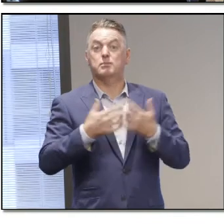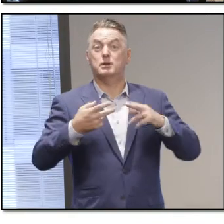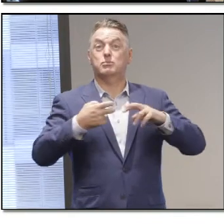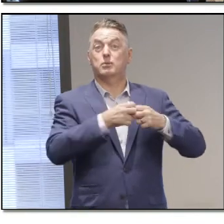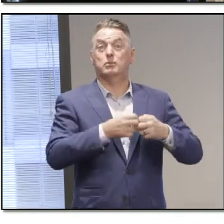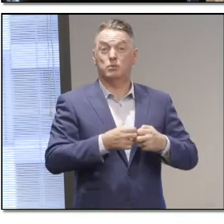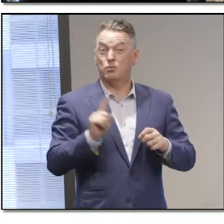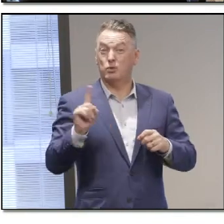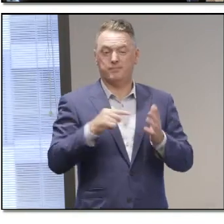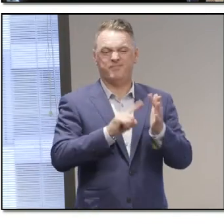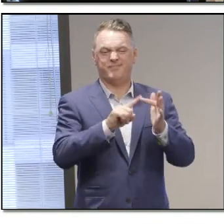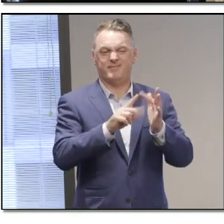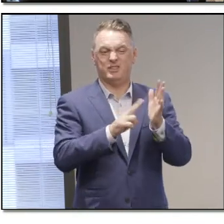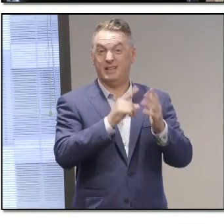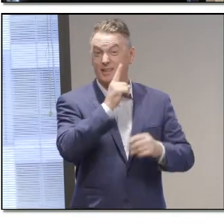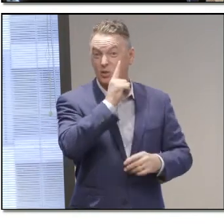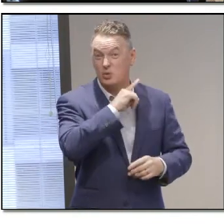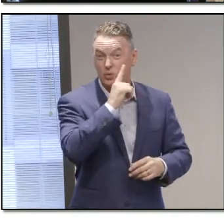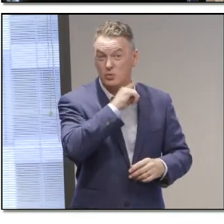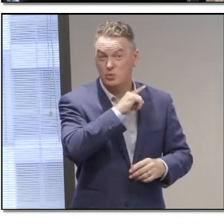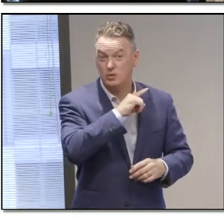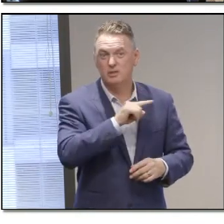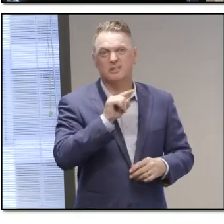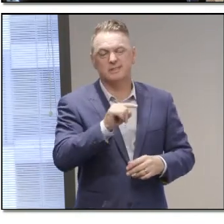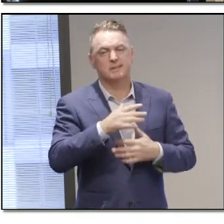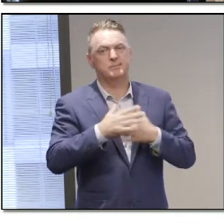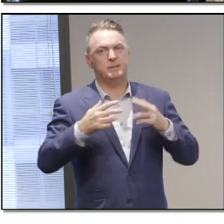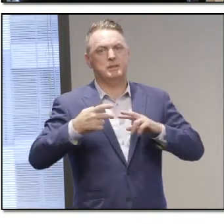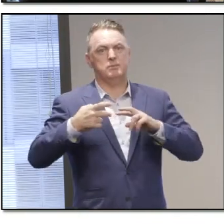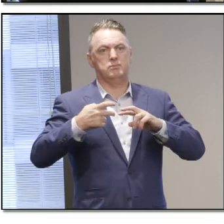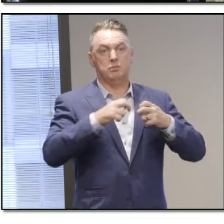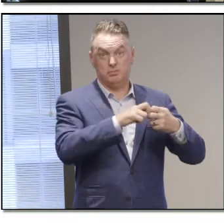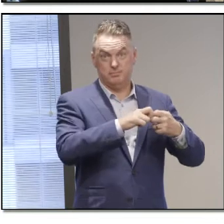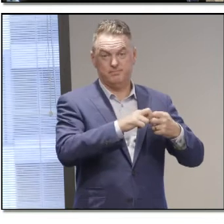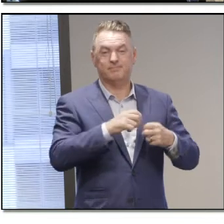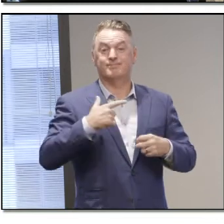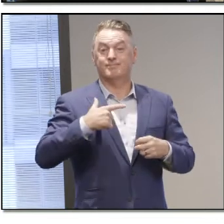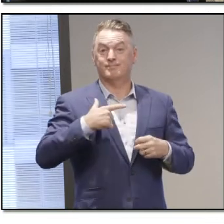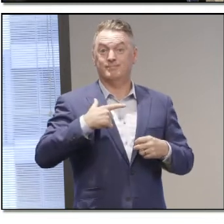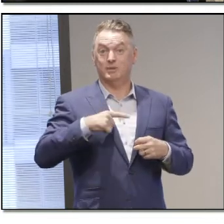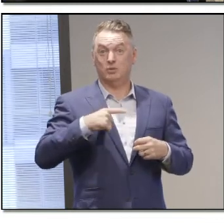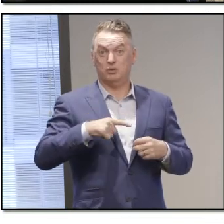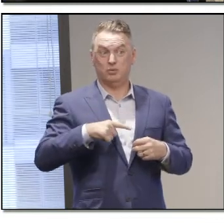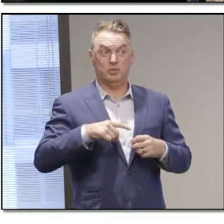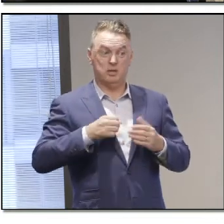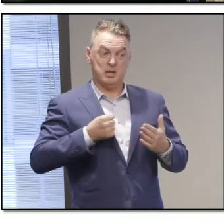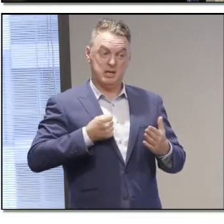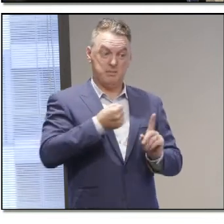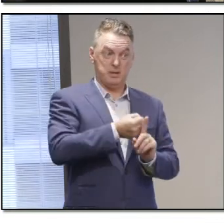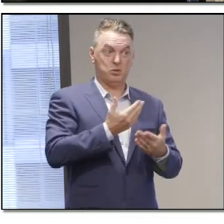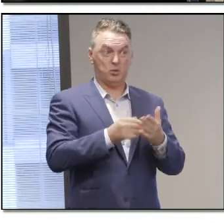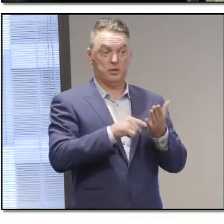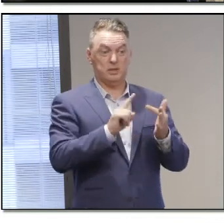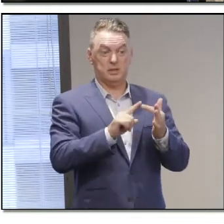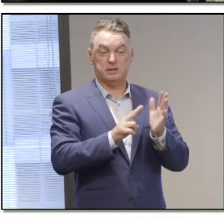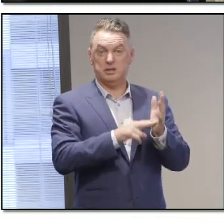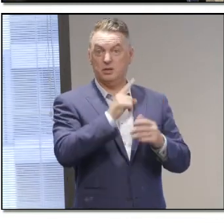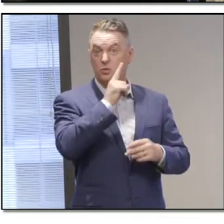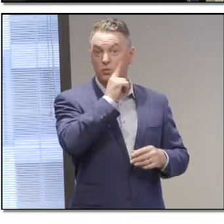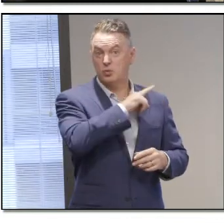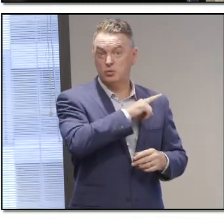teenage girls, and that's really important because the effects on the teenage girls, and their future